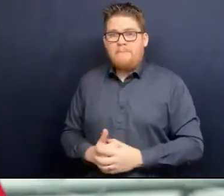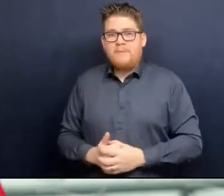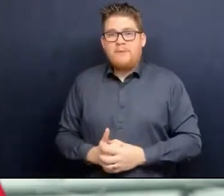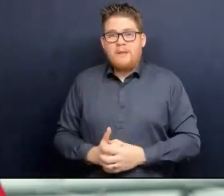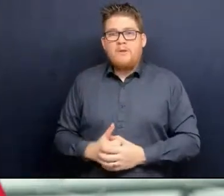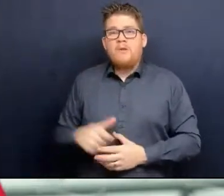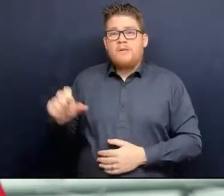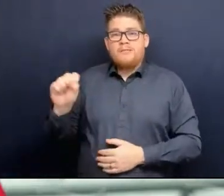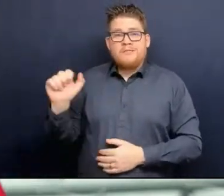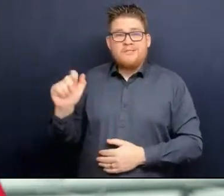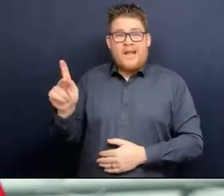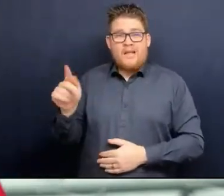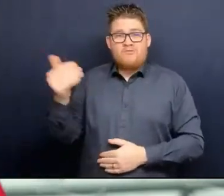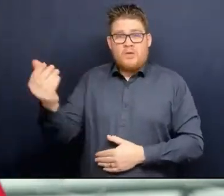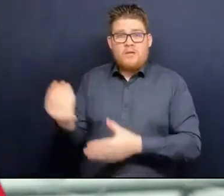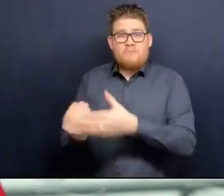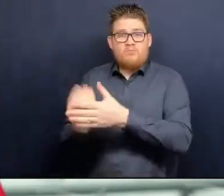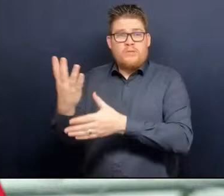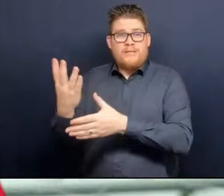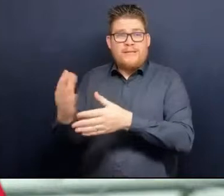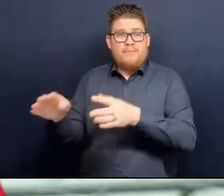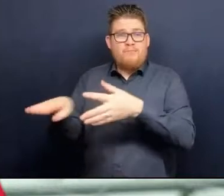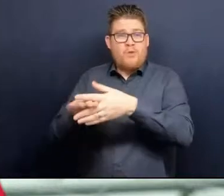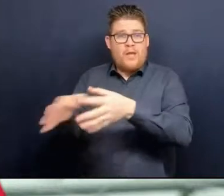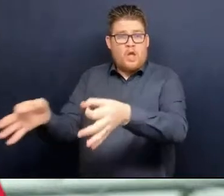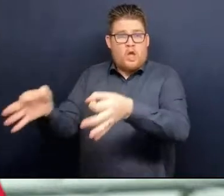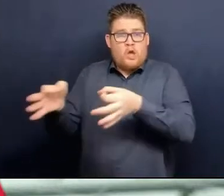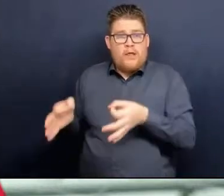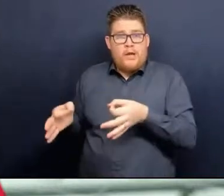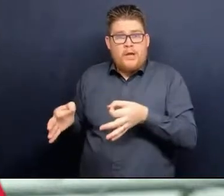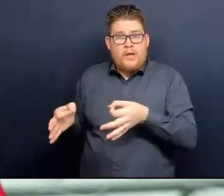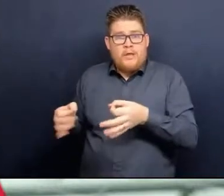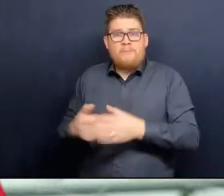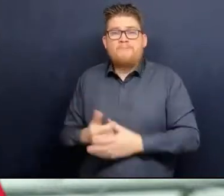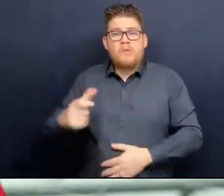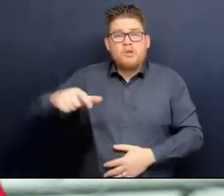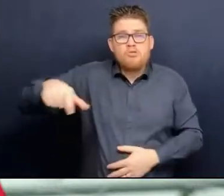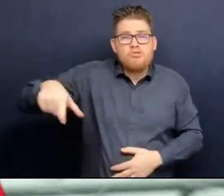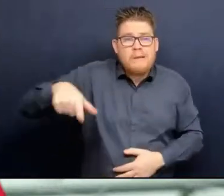right now. As our Quebec and we've known that in the last